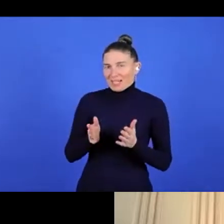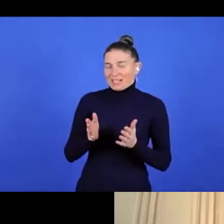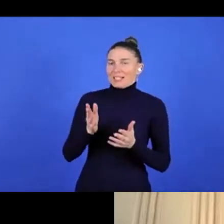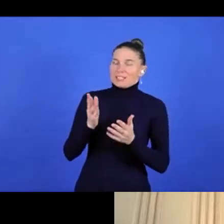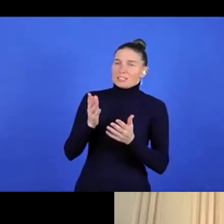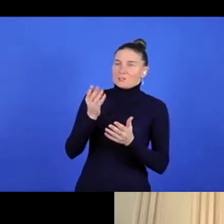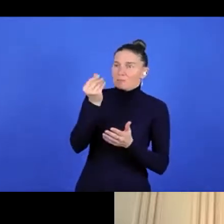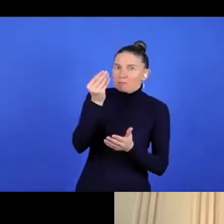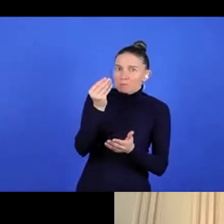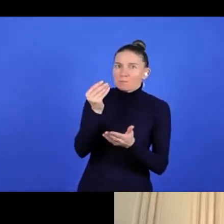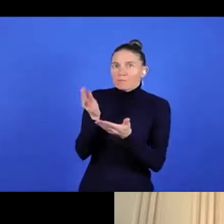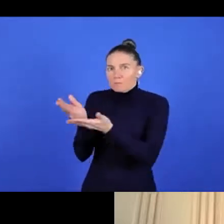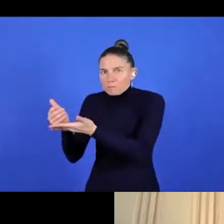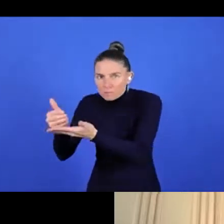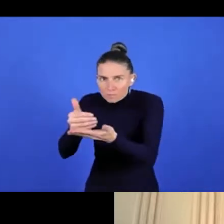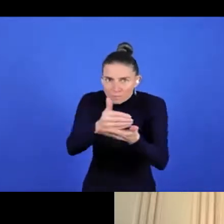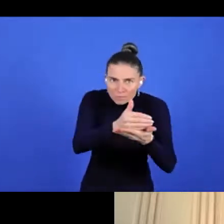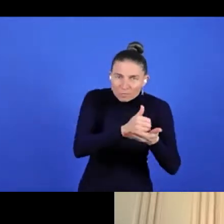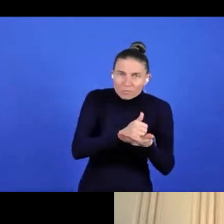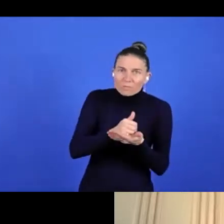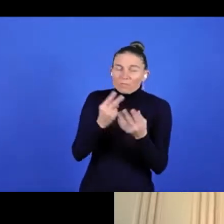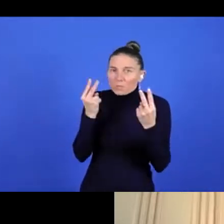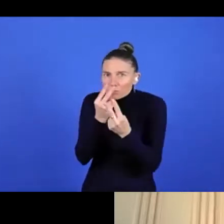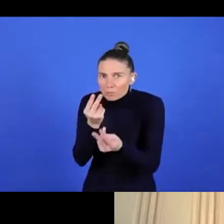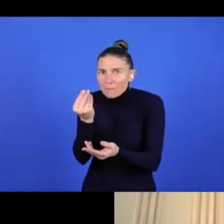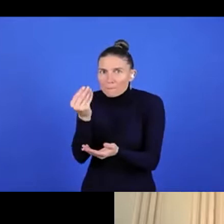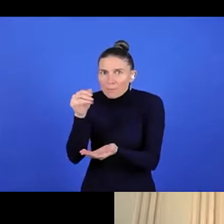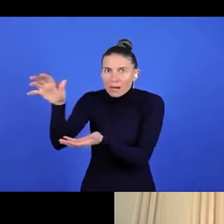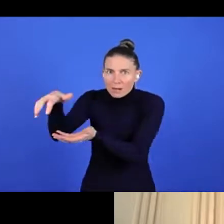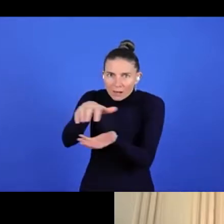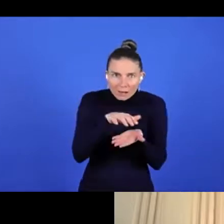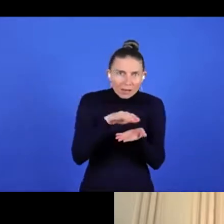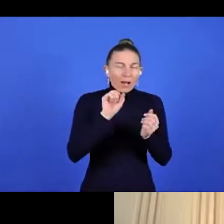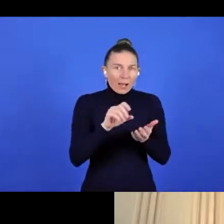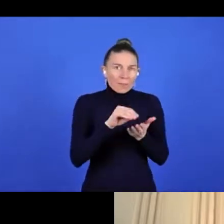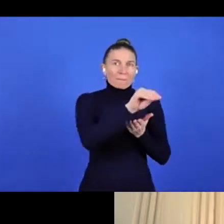As far as I know, the people here would have to do